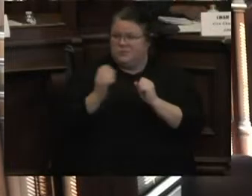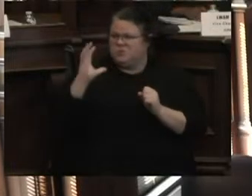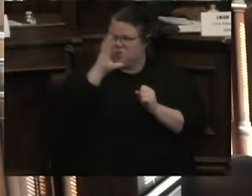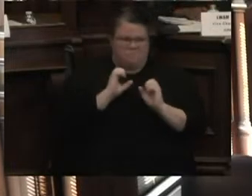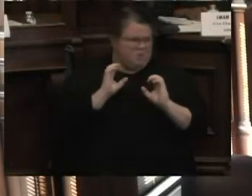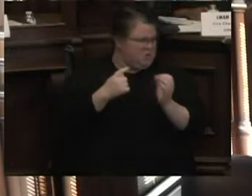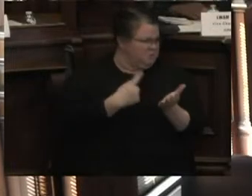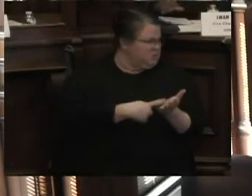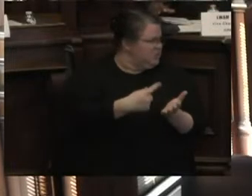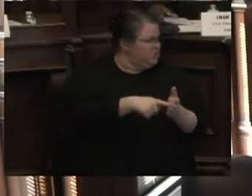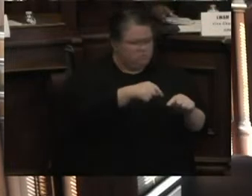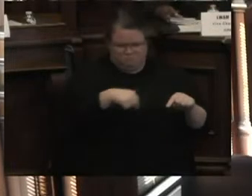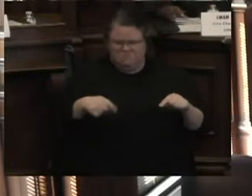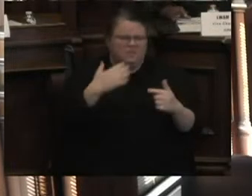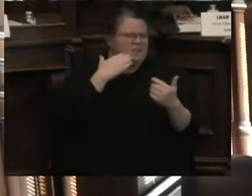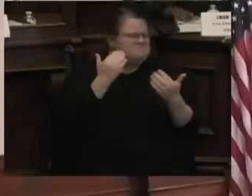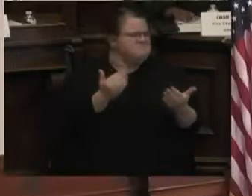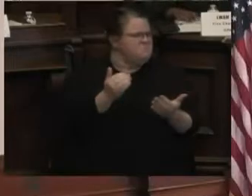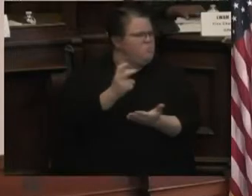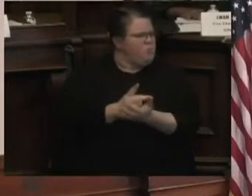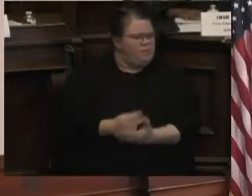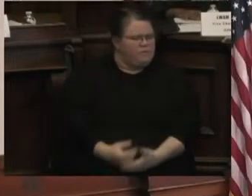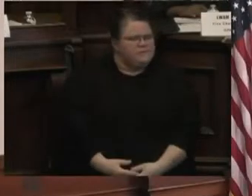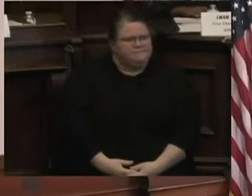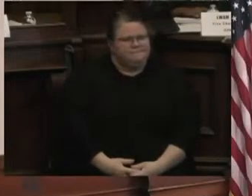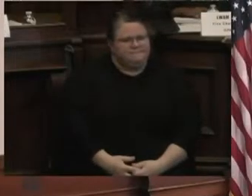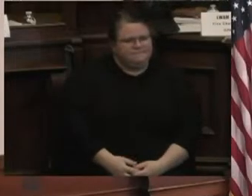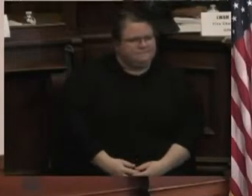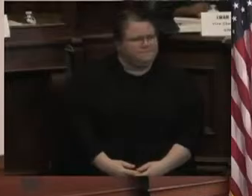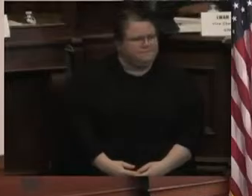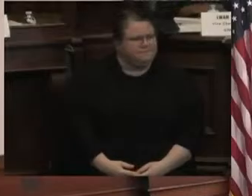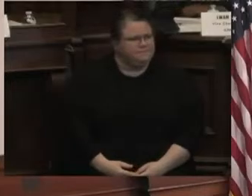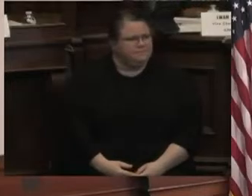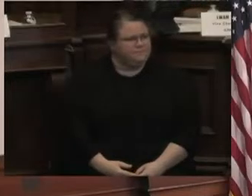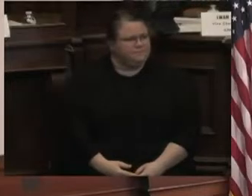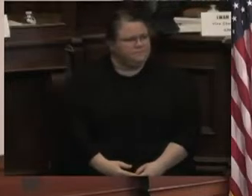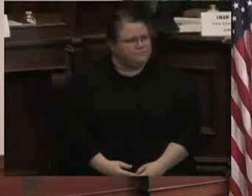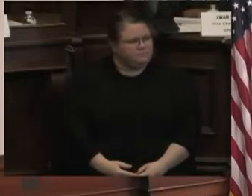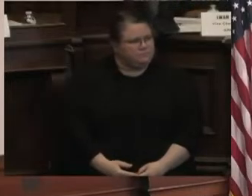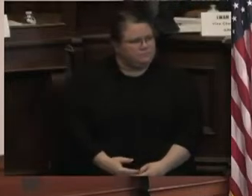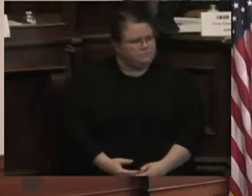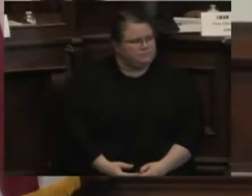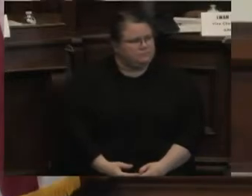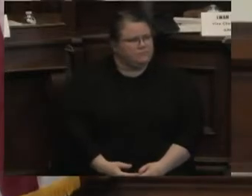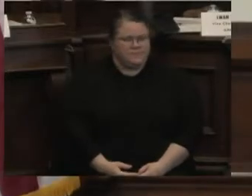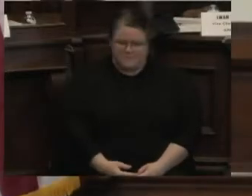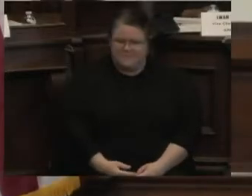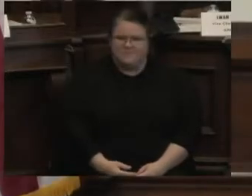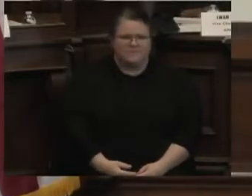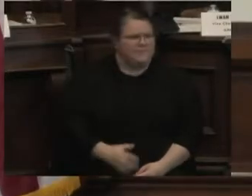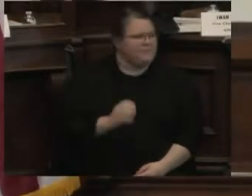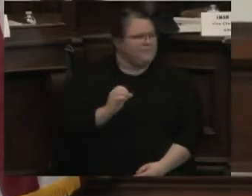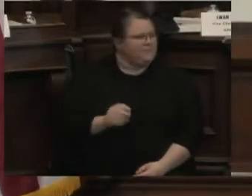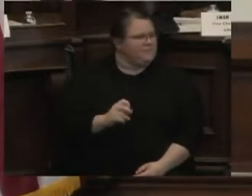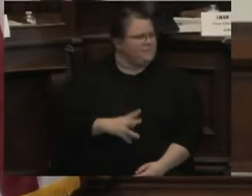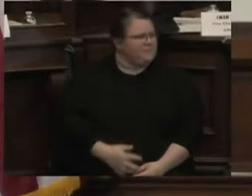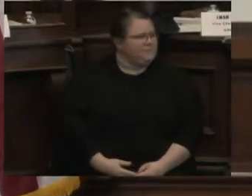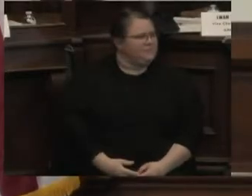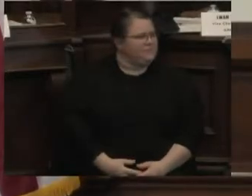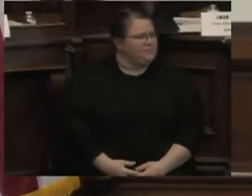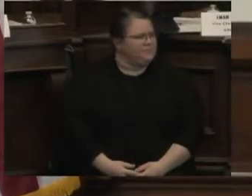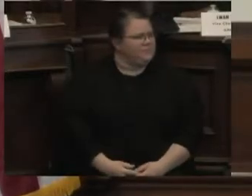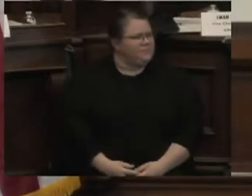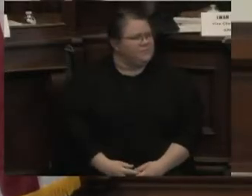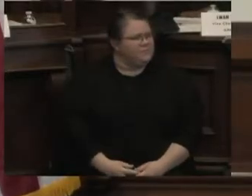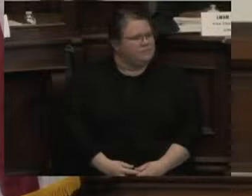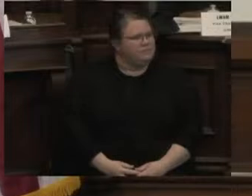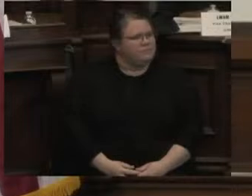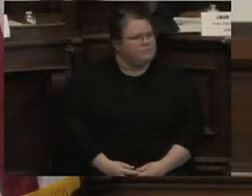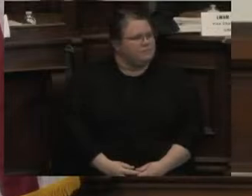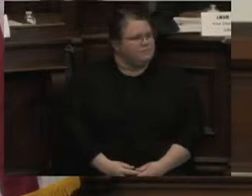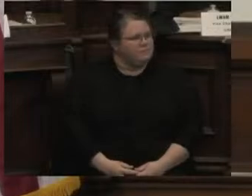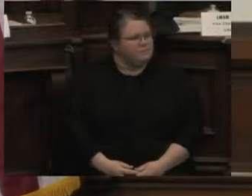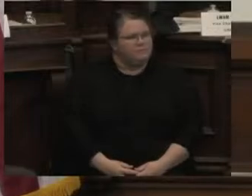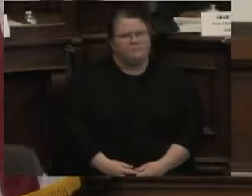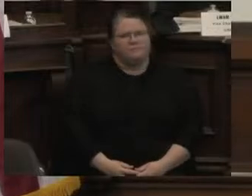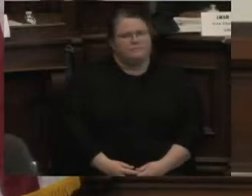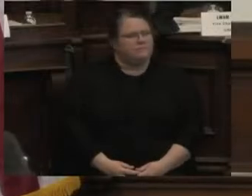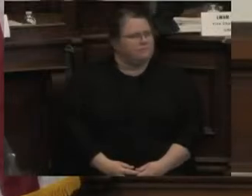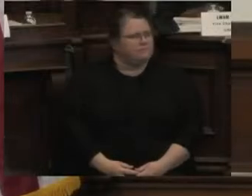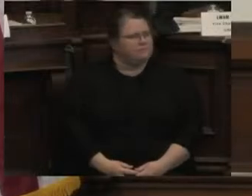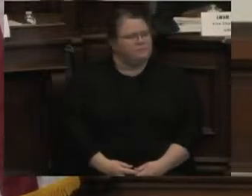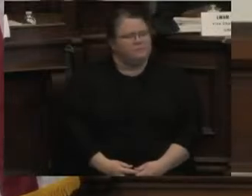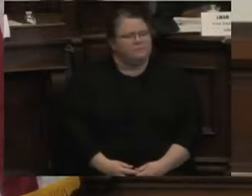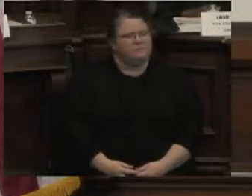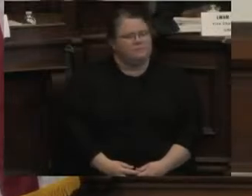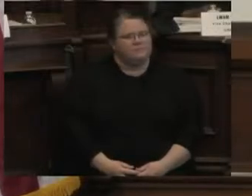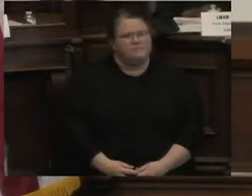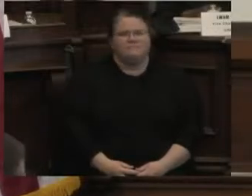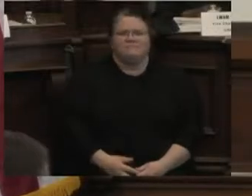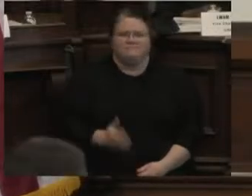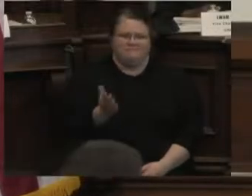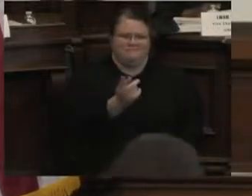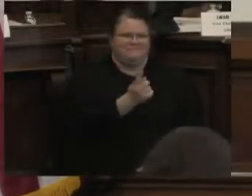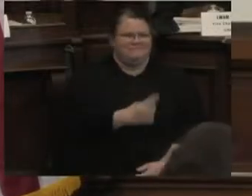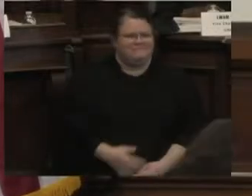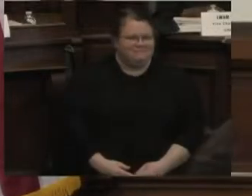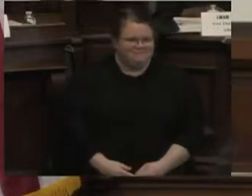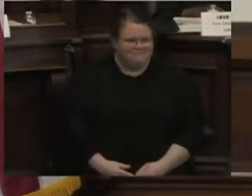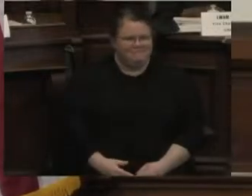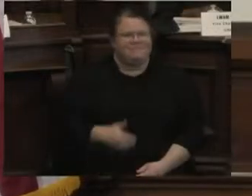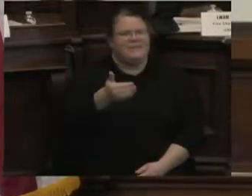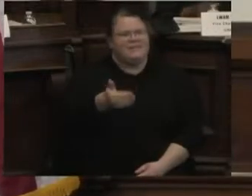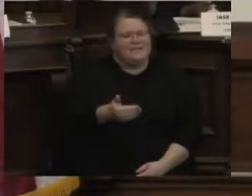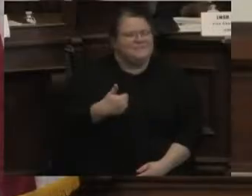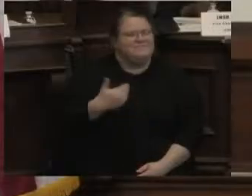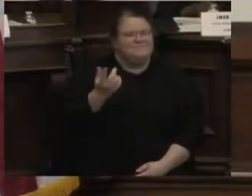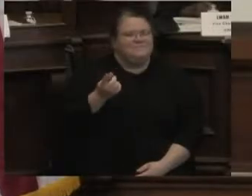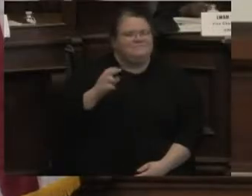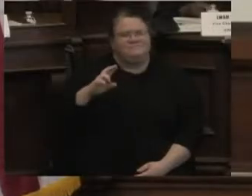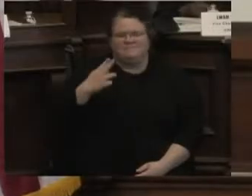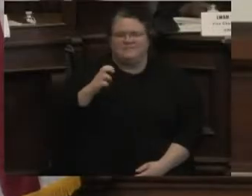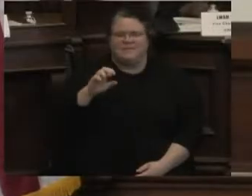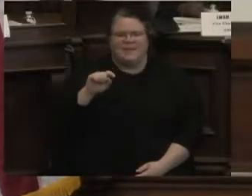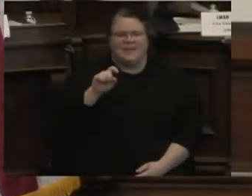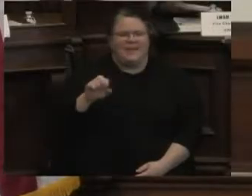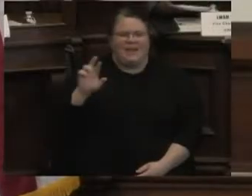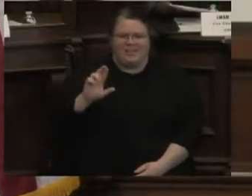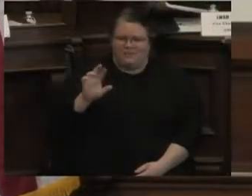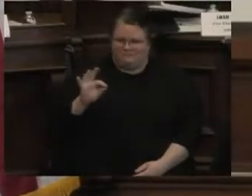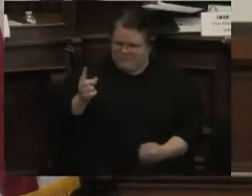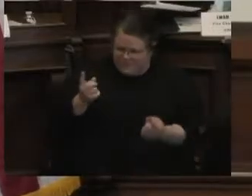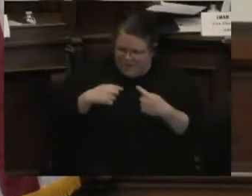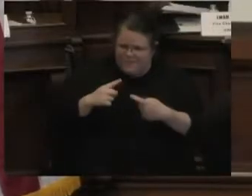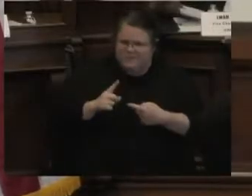second.